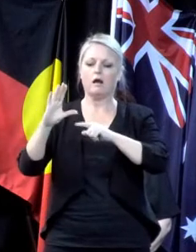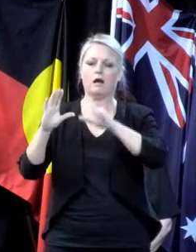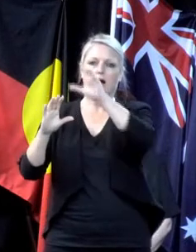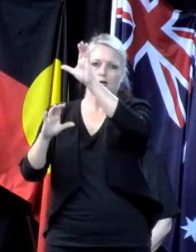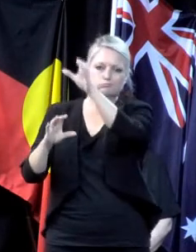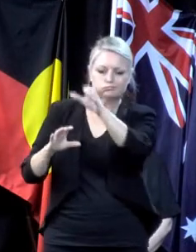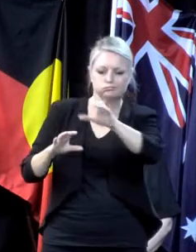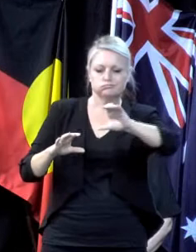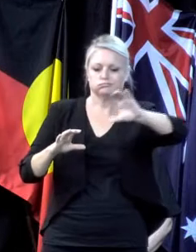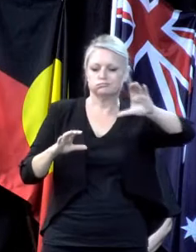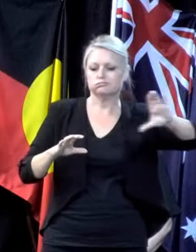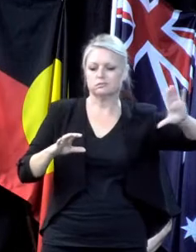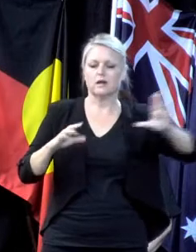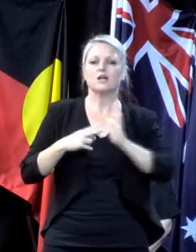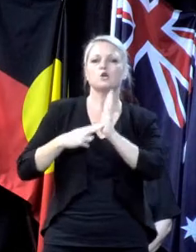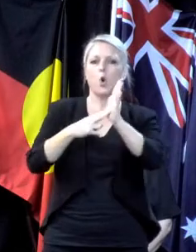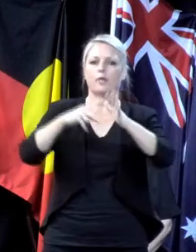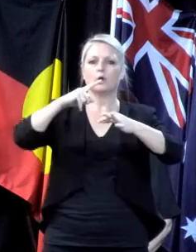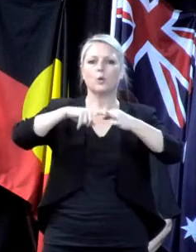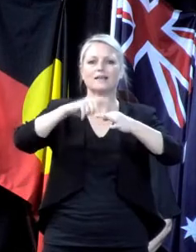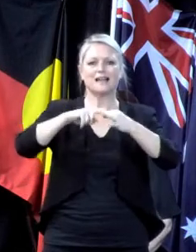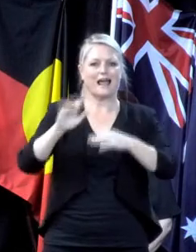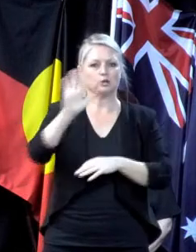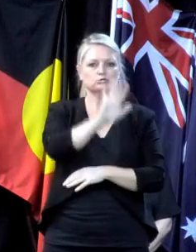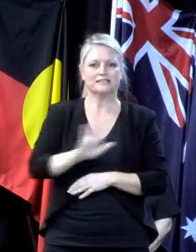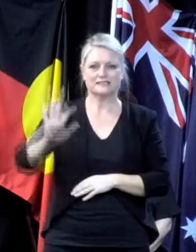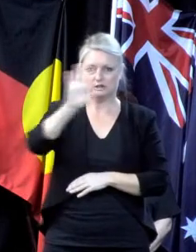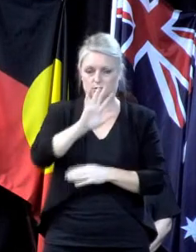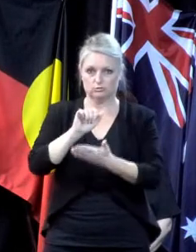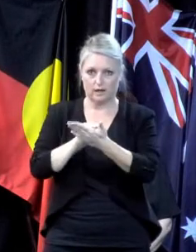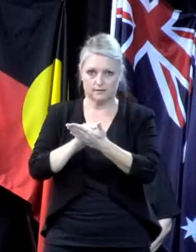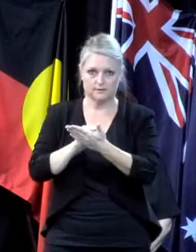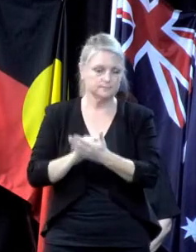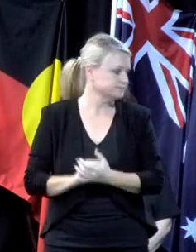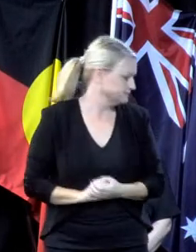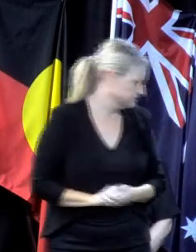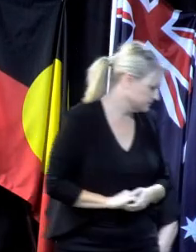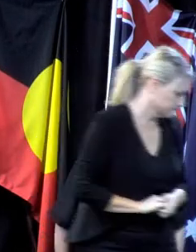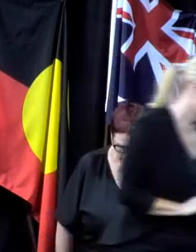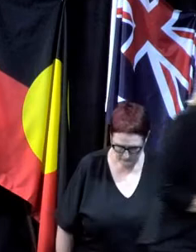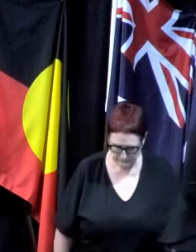So, the light yellow is the North Queensland region. Correct. OK, so, can you just assist me, Ms. Swancutt?